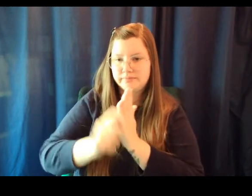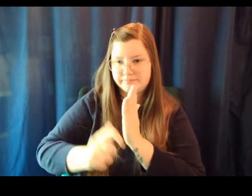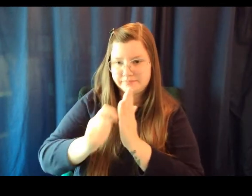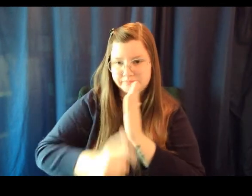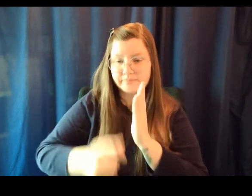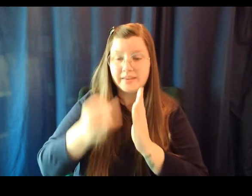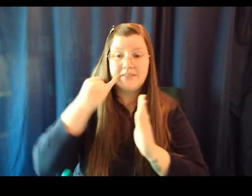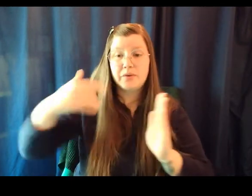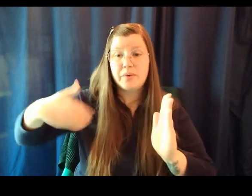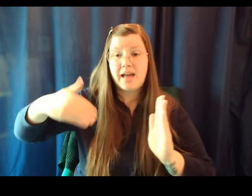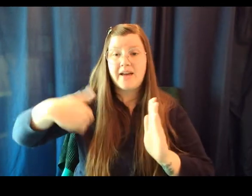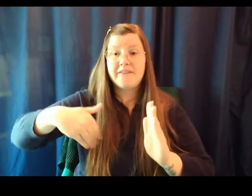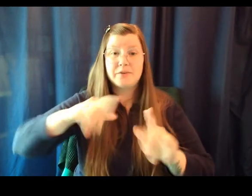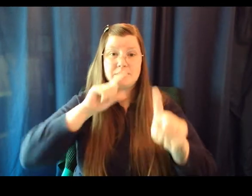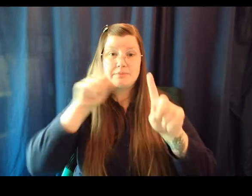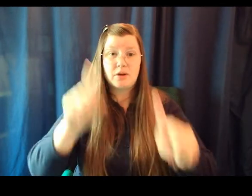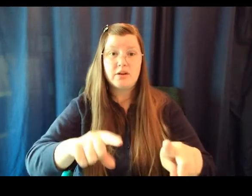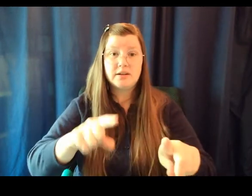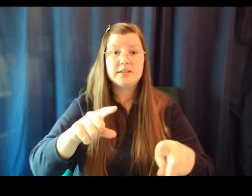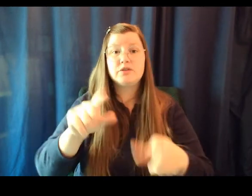your email and do so now.